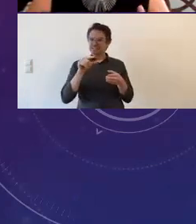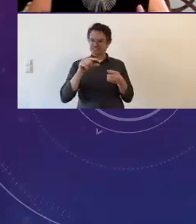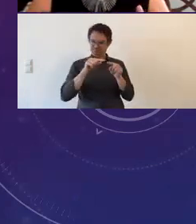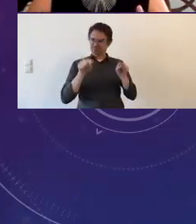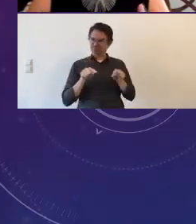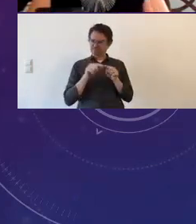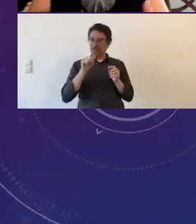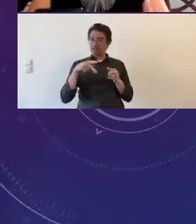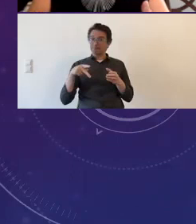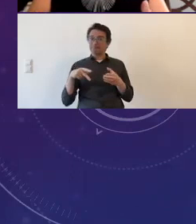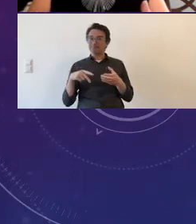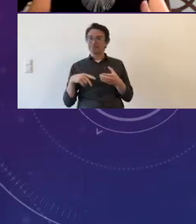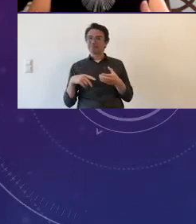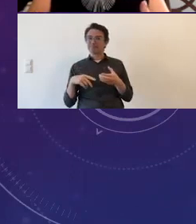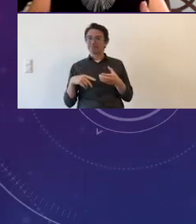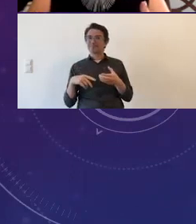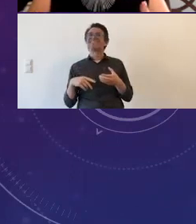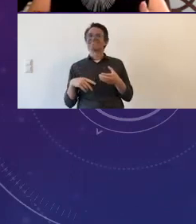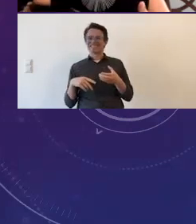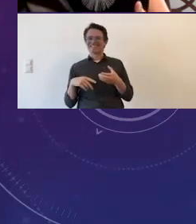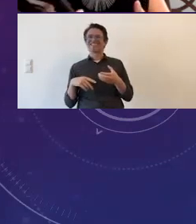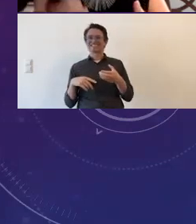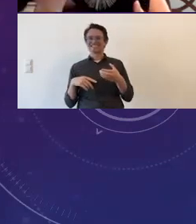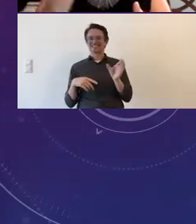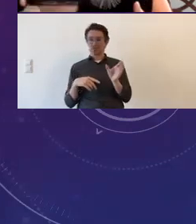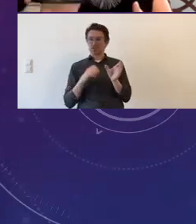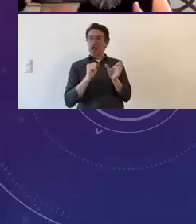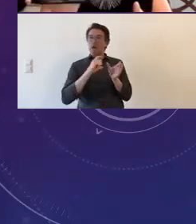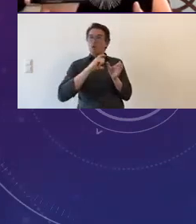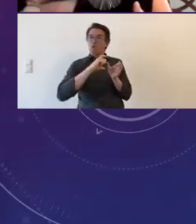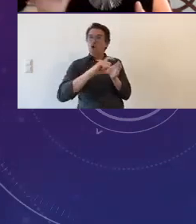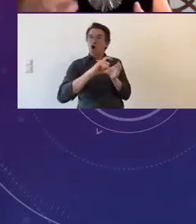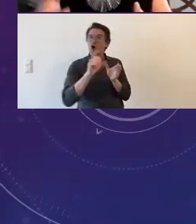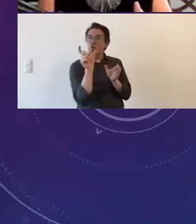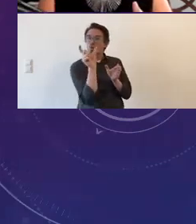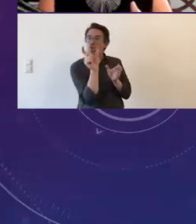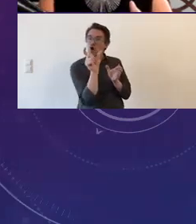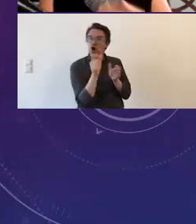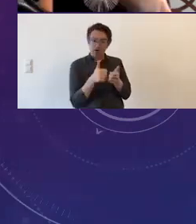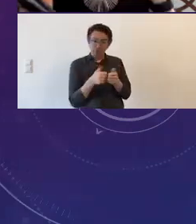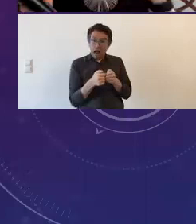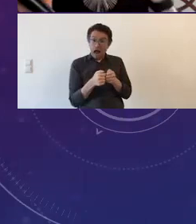is deaf in low vision having something like big means that they can make the